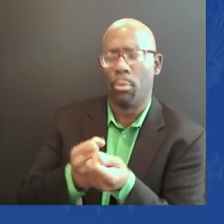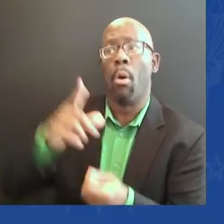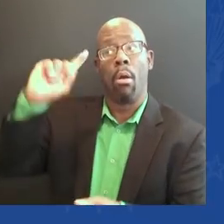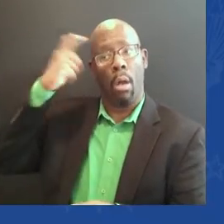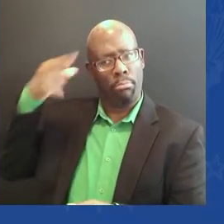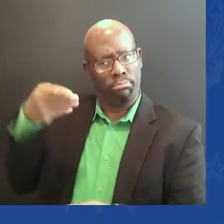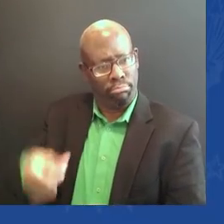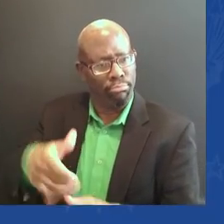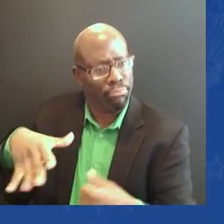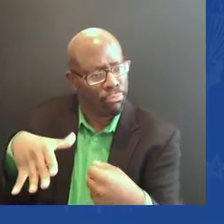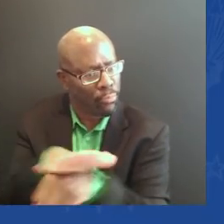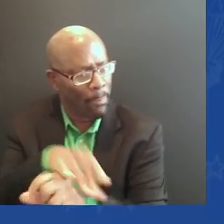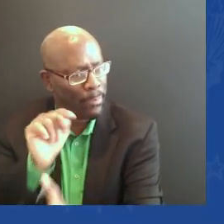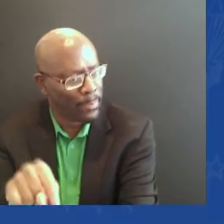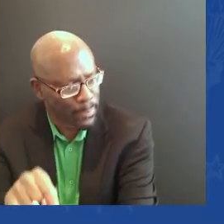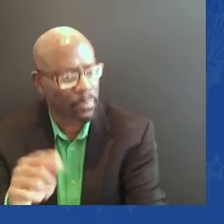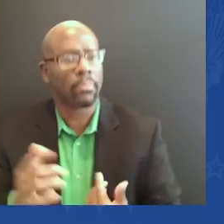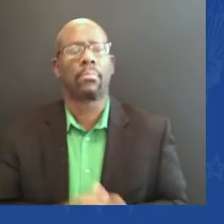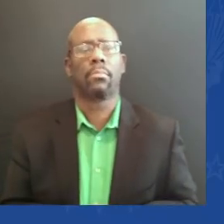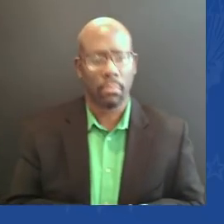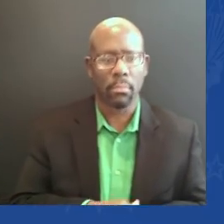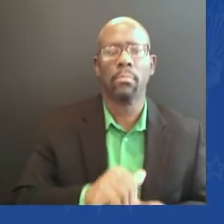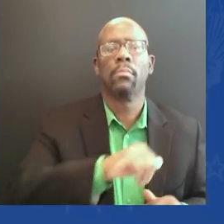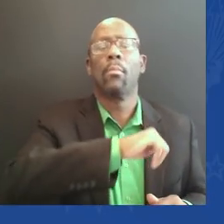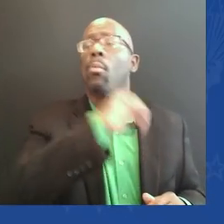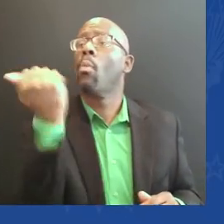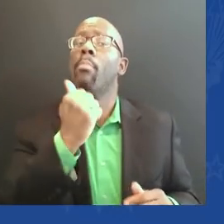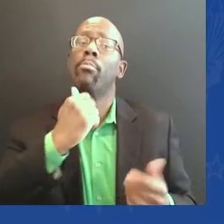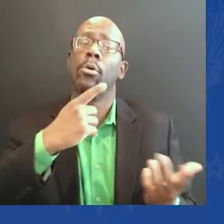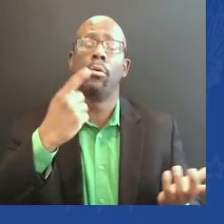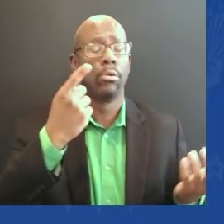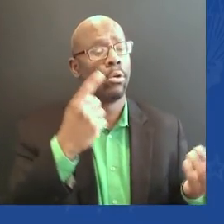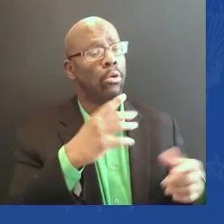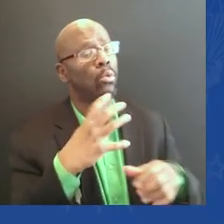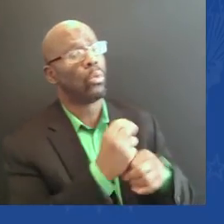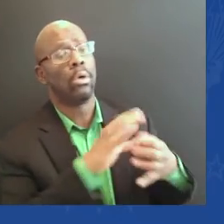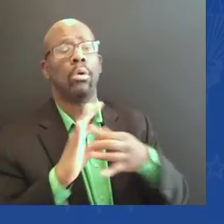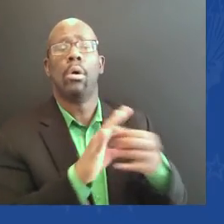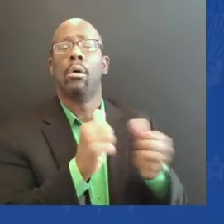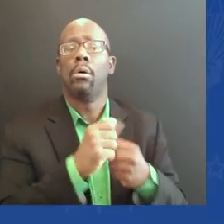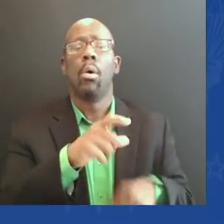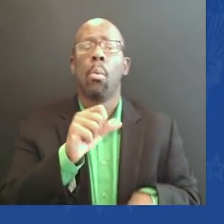for both American workers and the climate agenda. The United States and the European Union